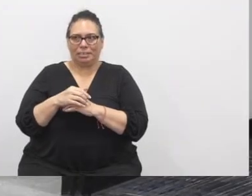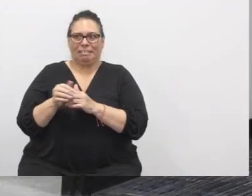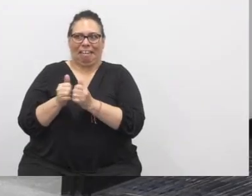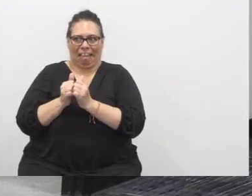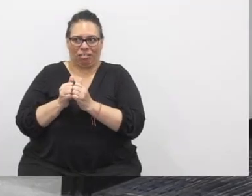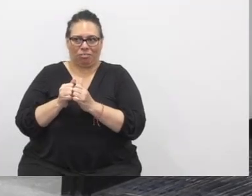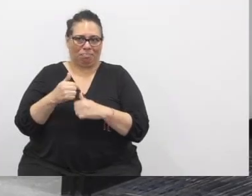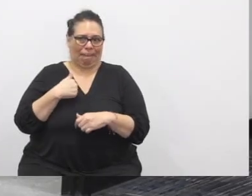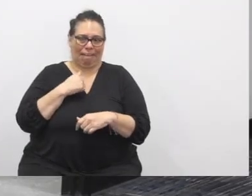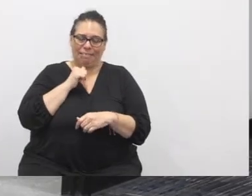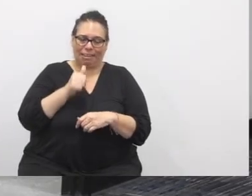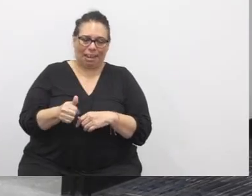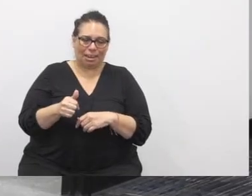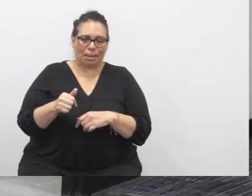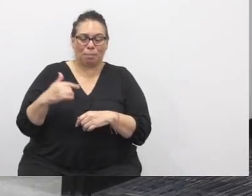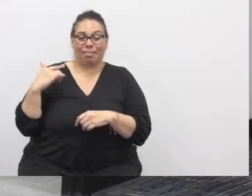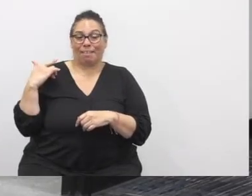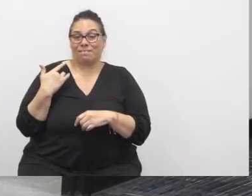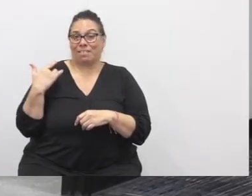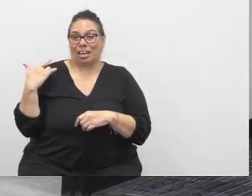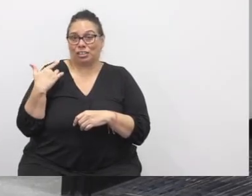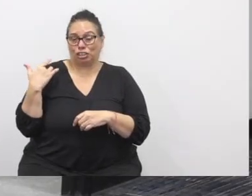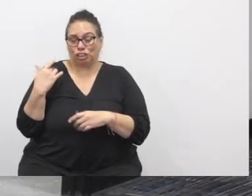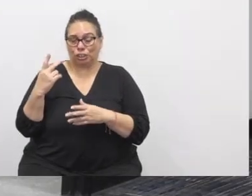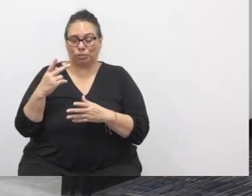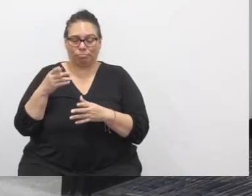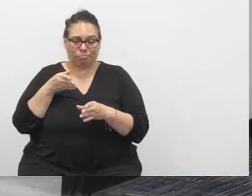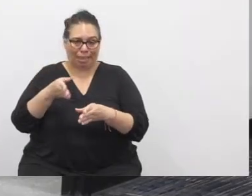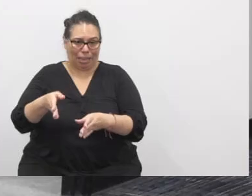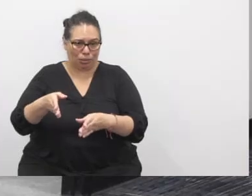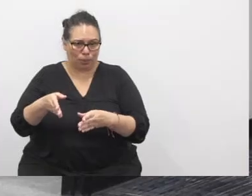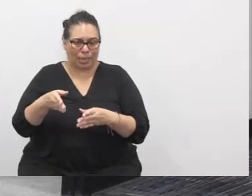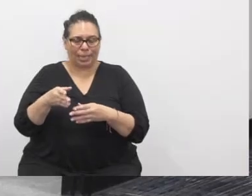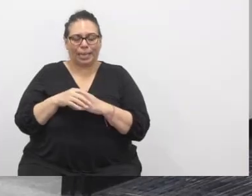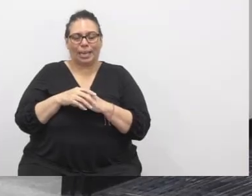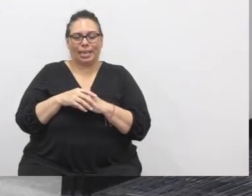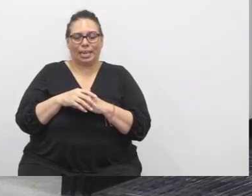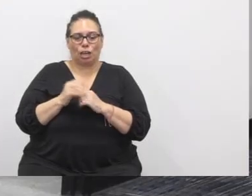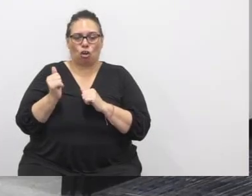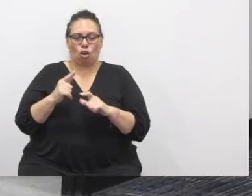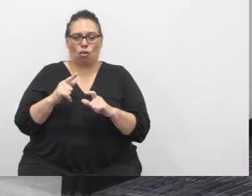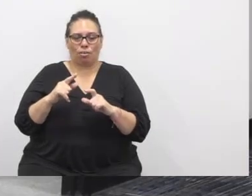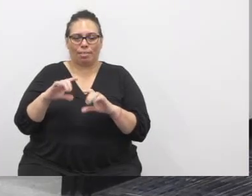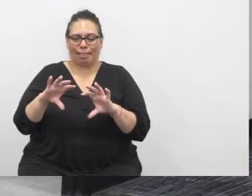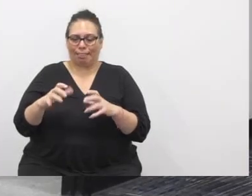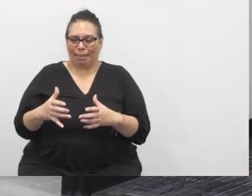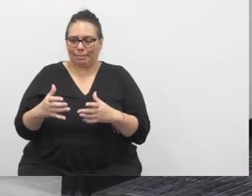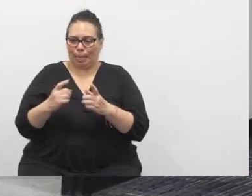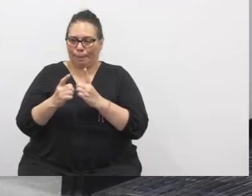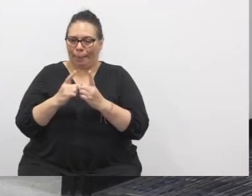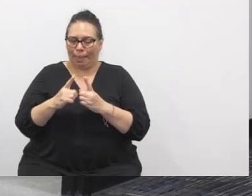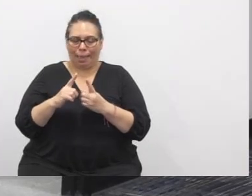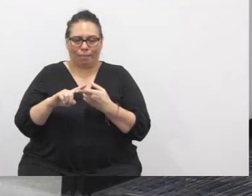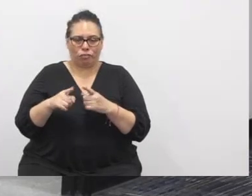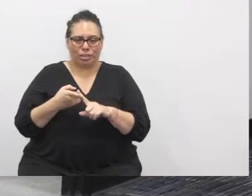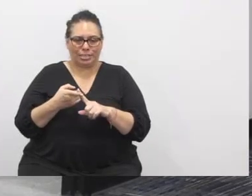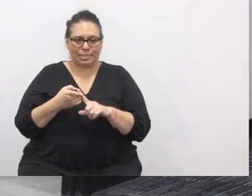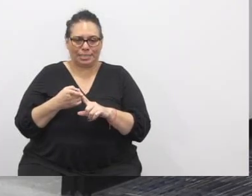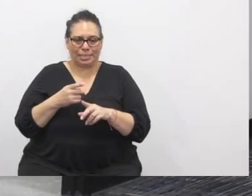But in the fashion program and in COMPASS and all of the classes that I've met my friends, people at Millikan are very welcoming.